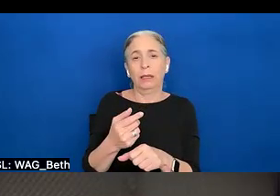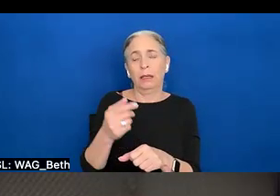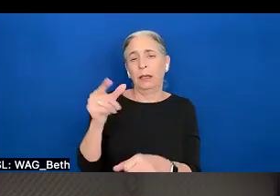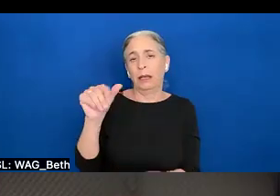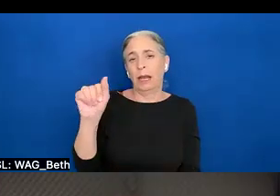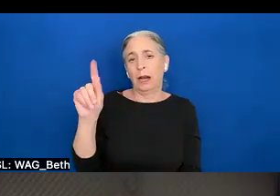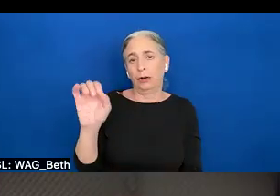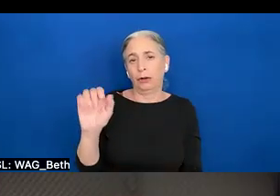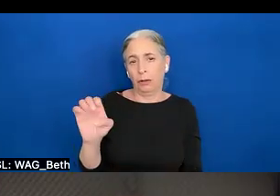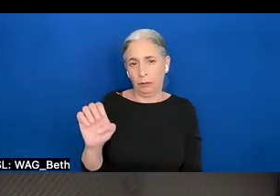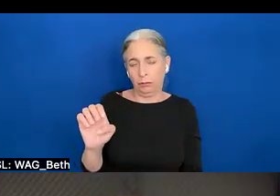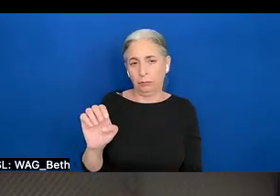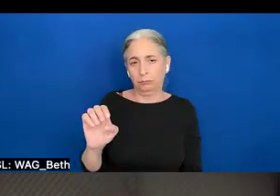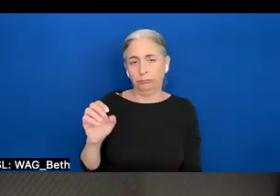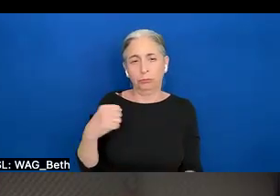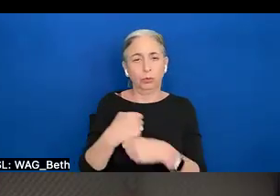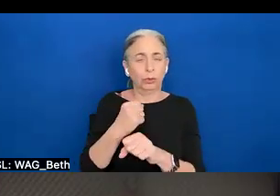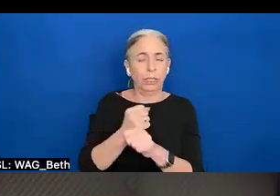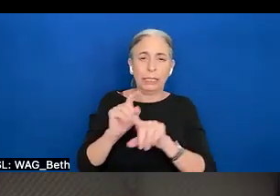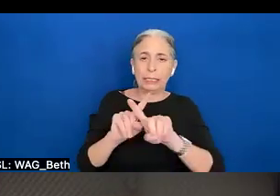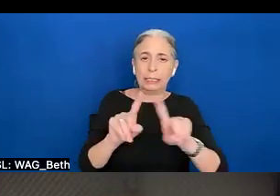different articles, organizing the content, separating,